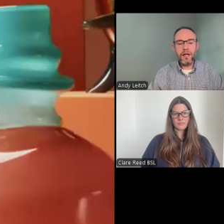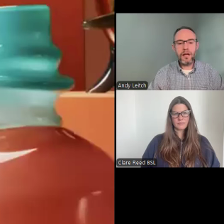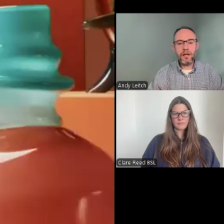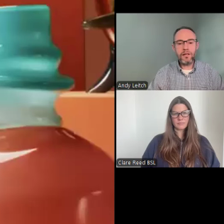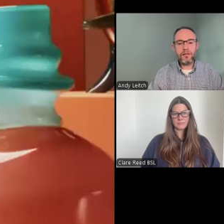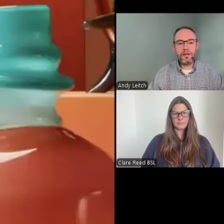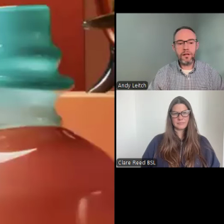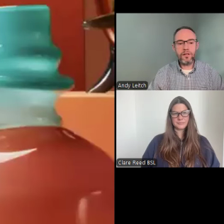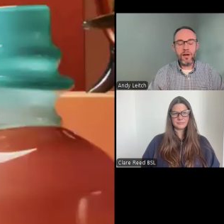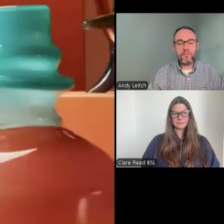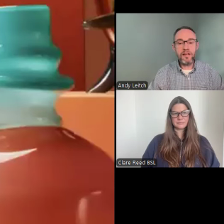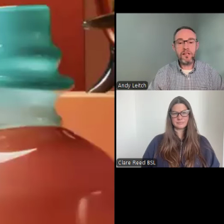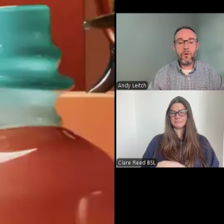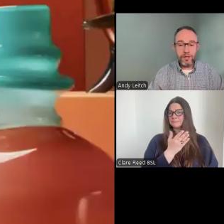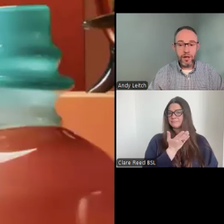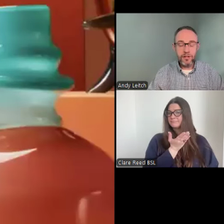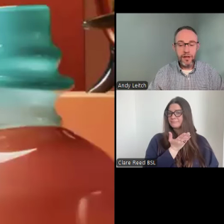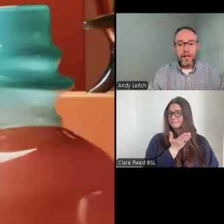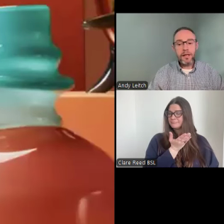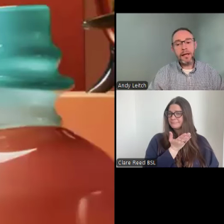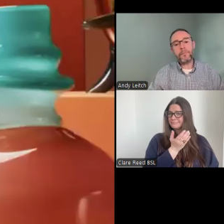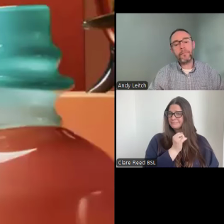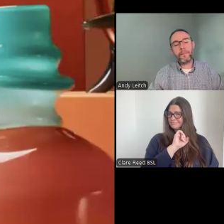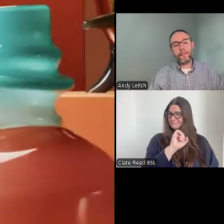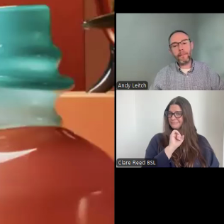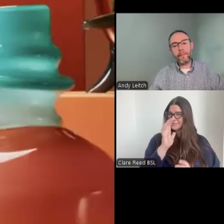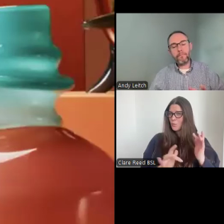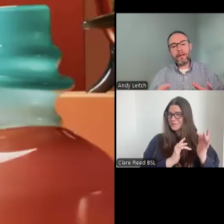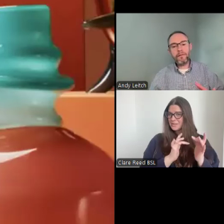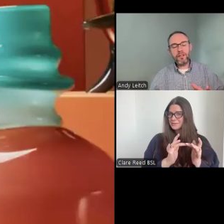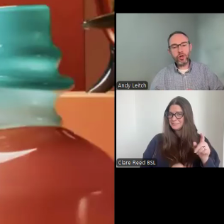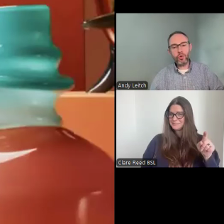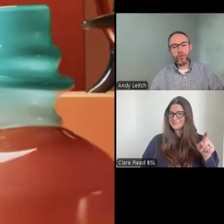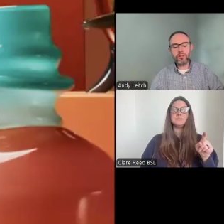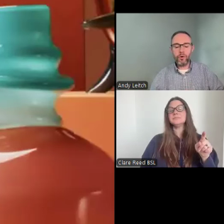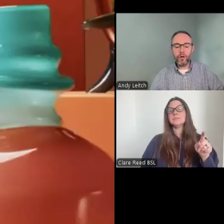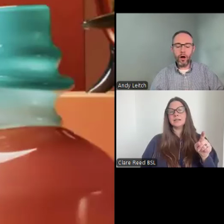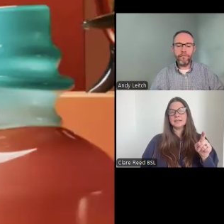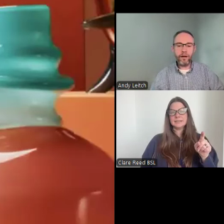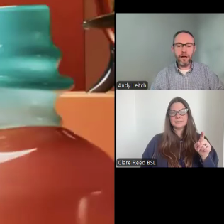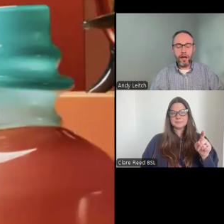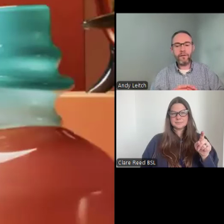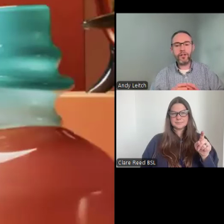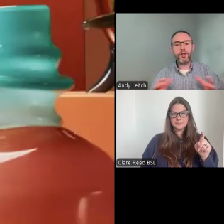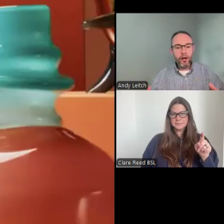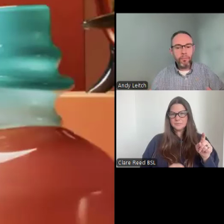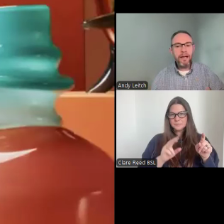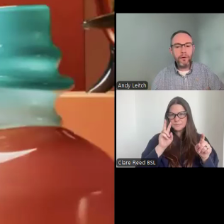Here is the Squarespace website. Now, many of these tools will offer a trial period